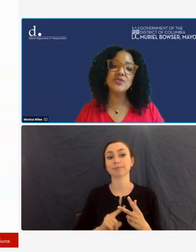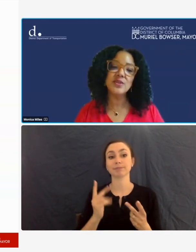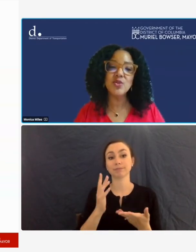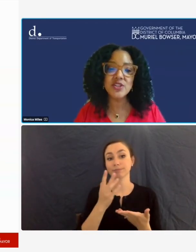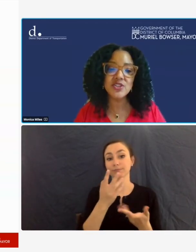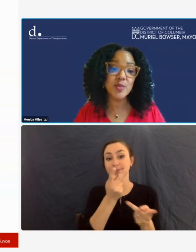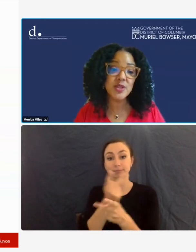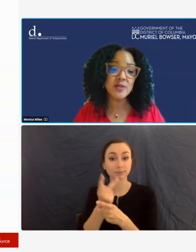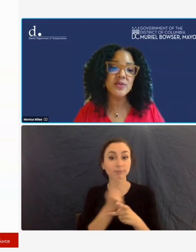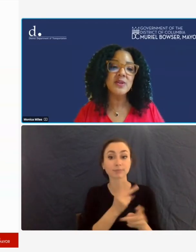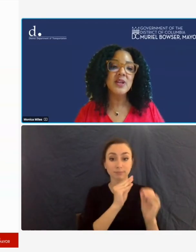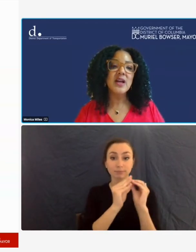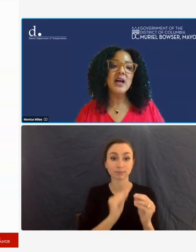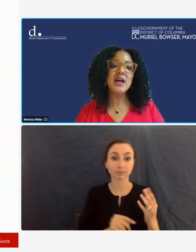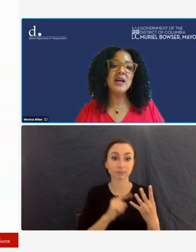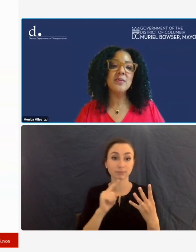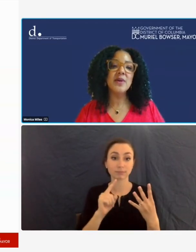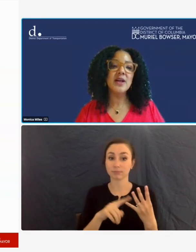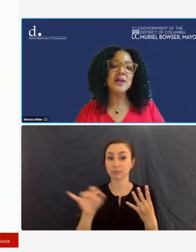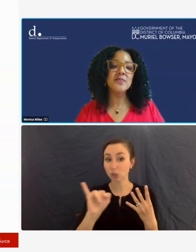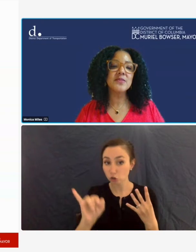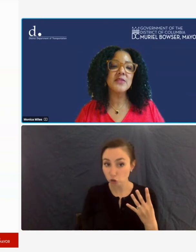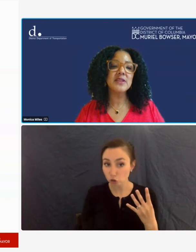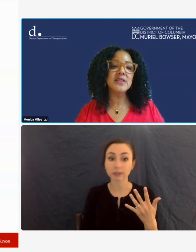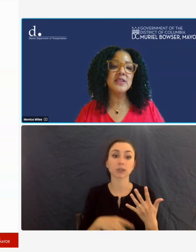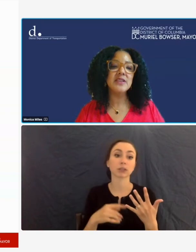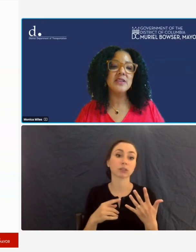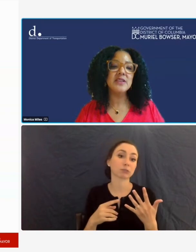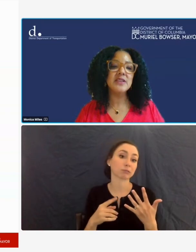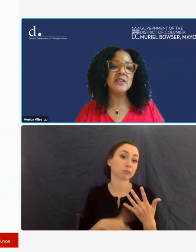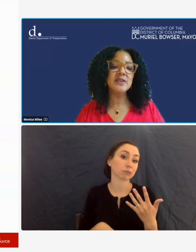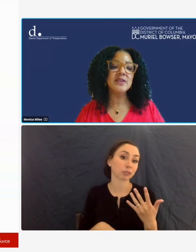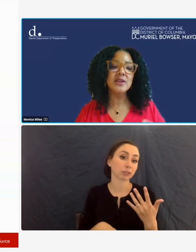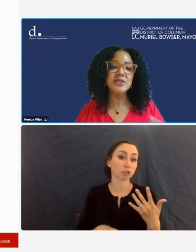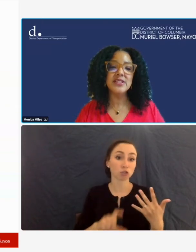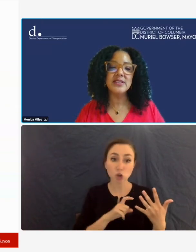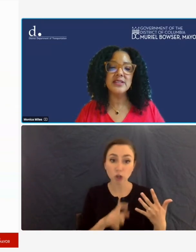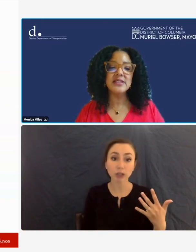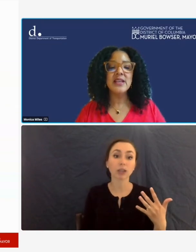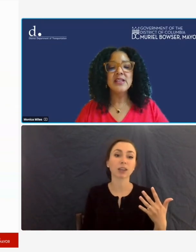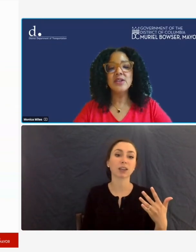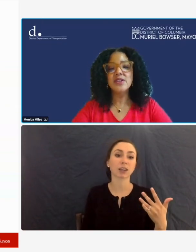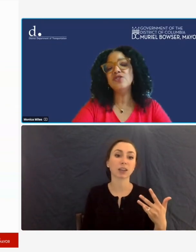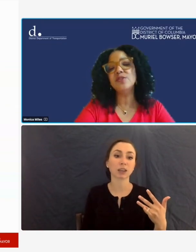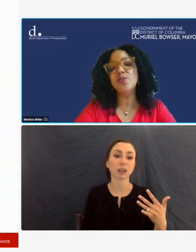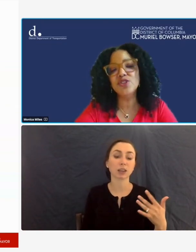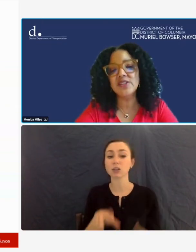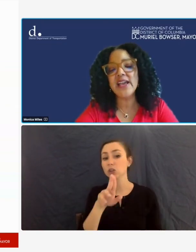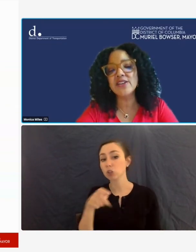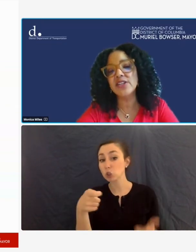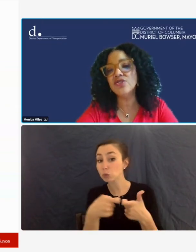on mortgage if applicable um the utilities so the interest portion is actually interest is